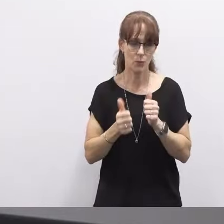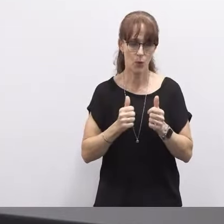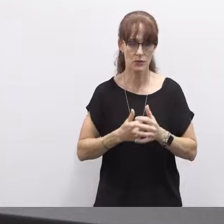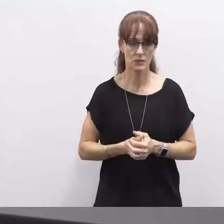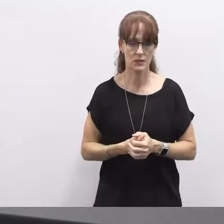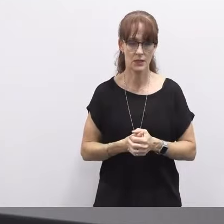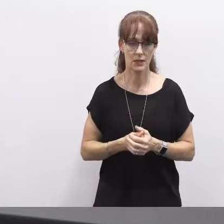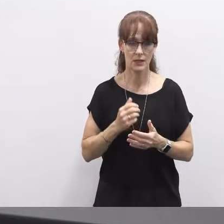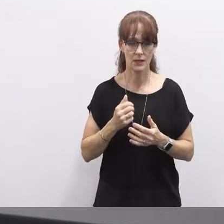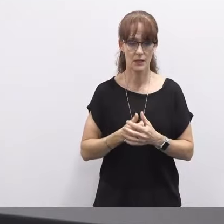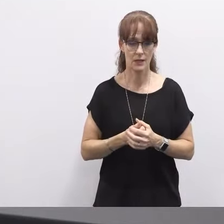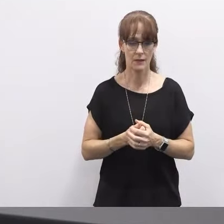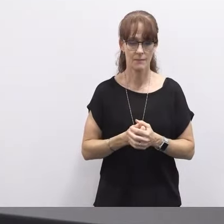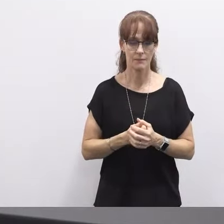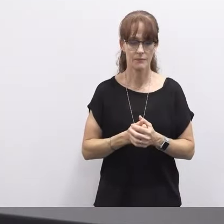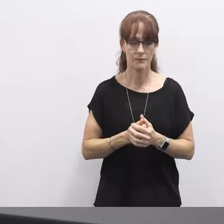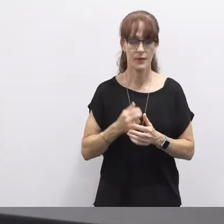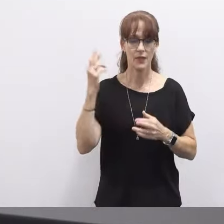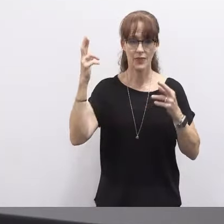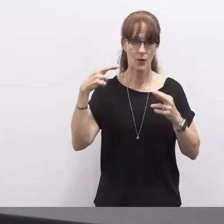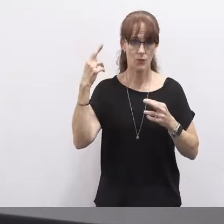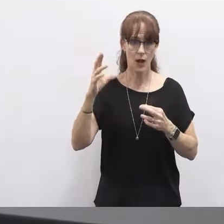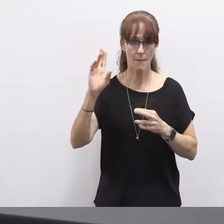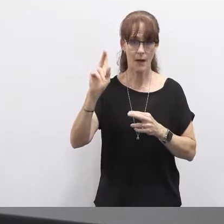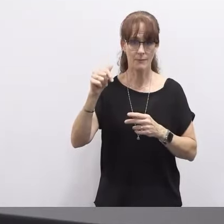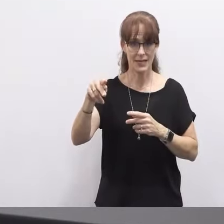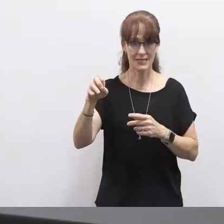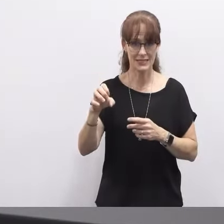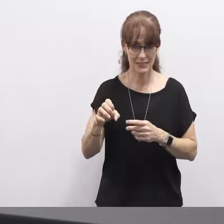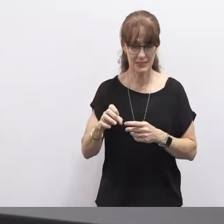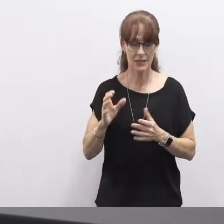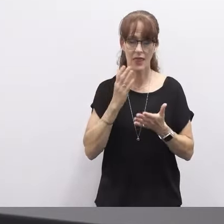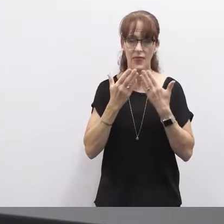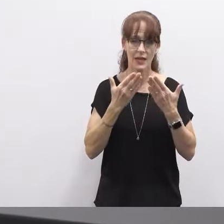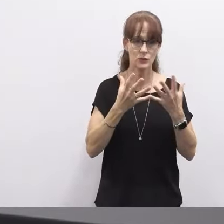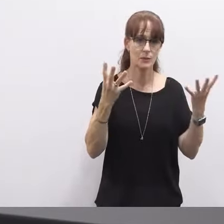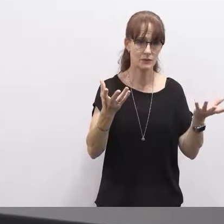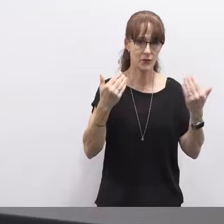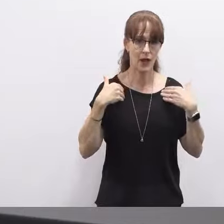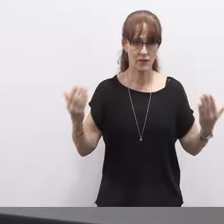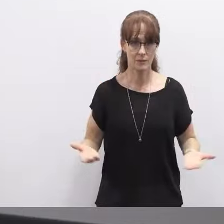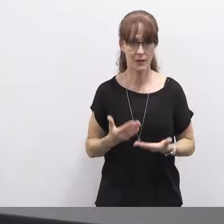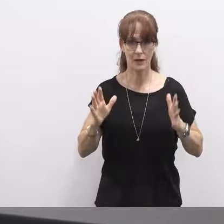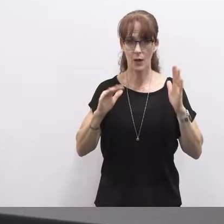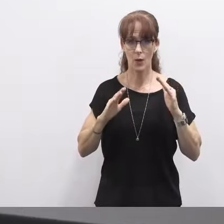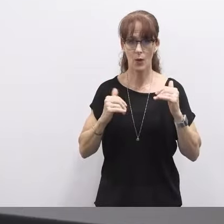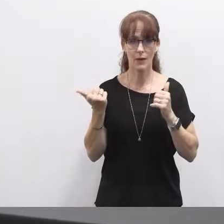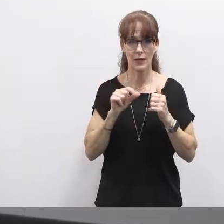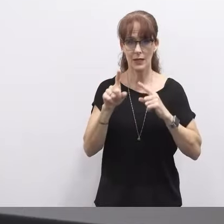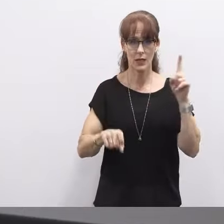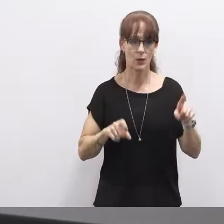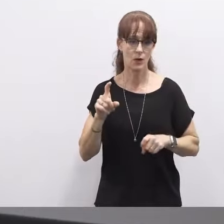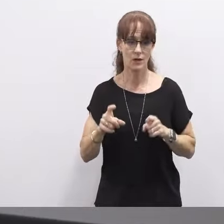But to conclude all of our Ram updates, I wanted to say, thank you so much again for having me here. And I'm open to any questions that anyone might have.